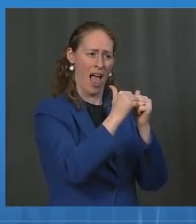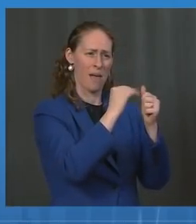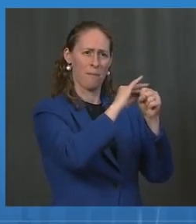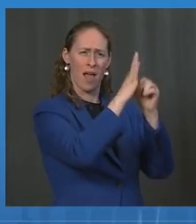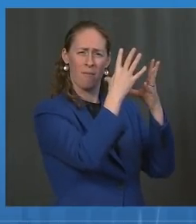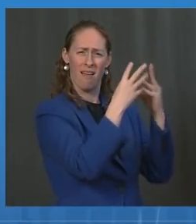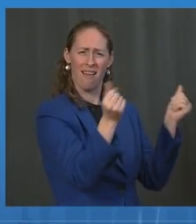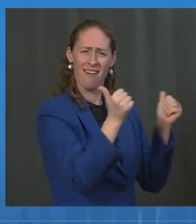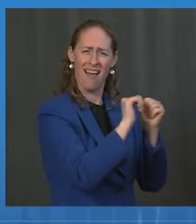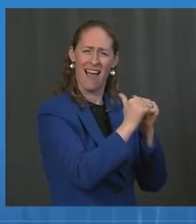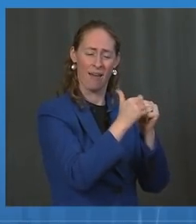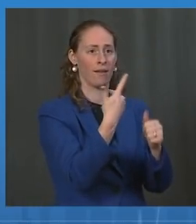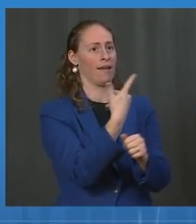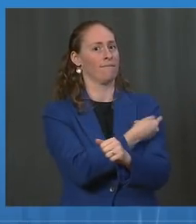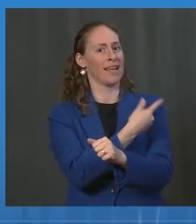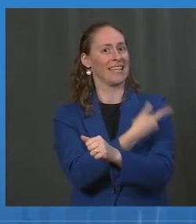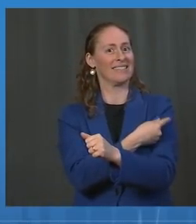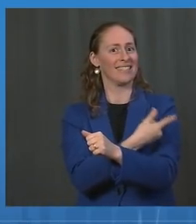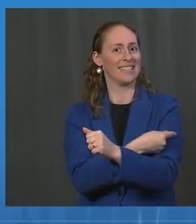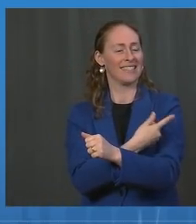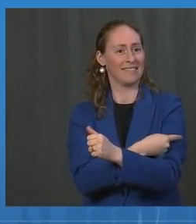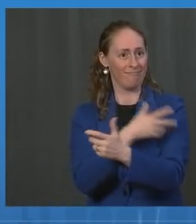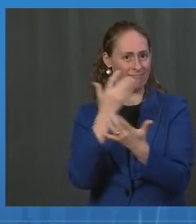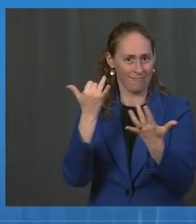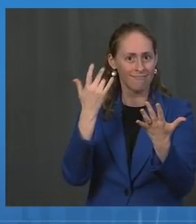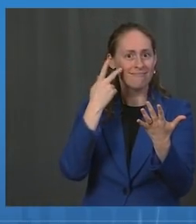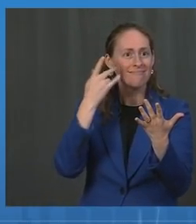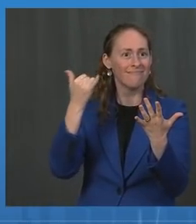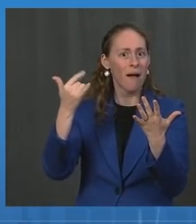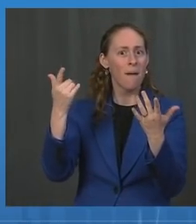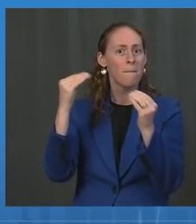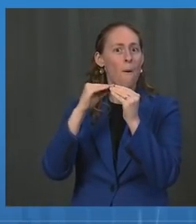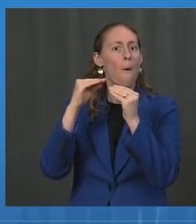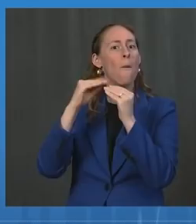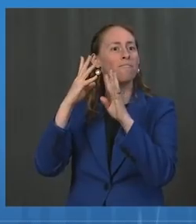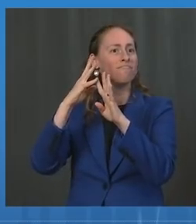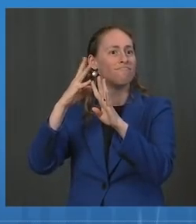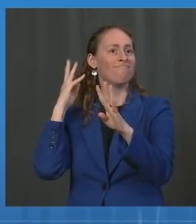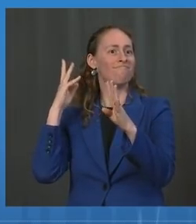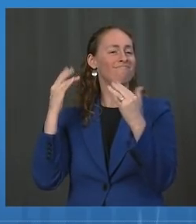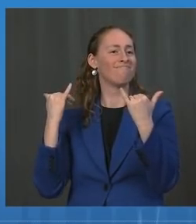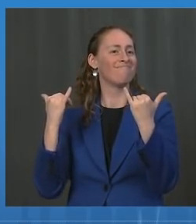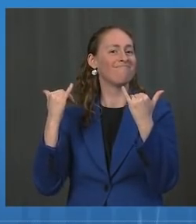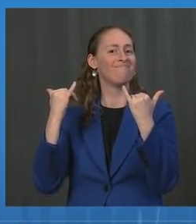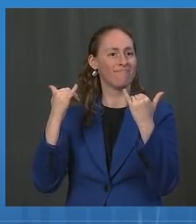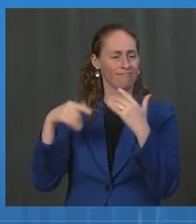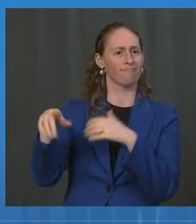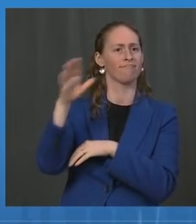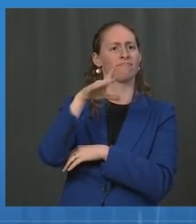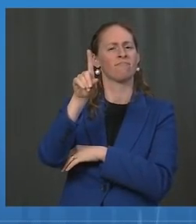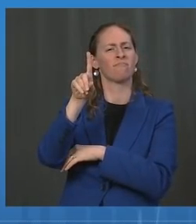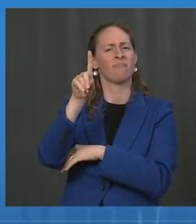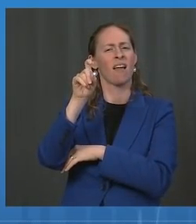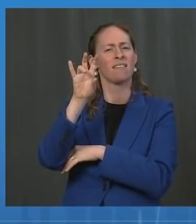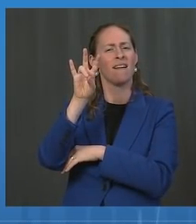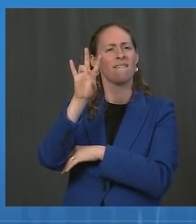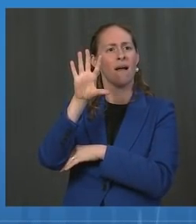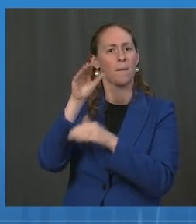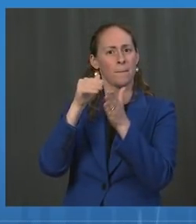more vaccinations. Importantly, as of today, 175 million people have been fully vaccinated,